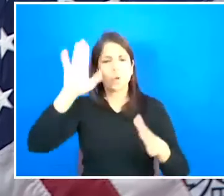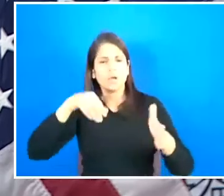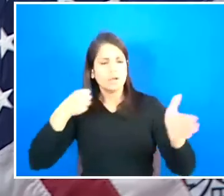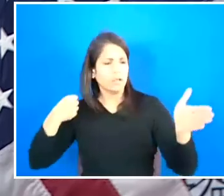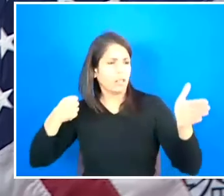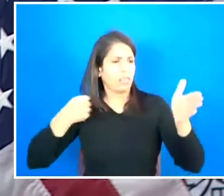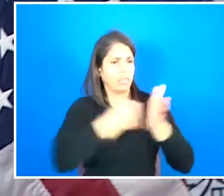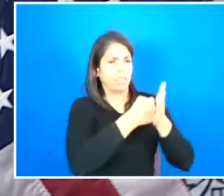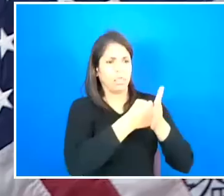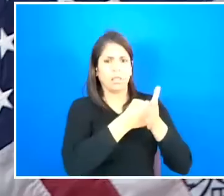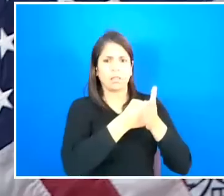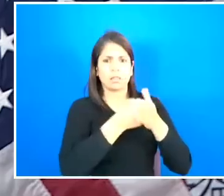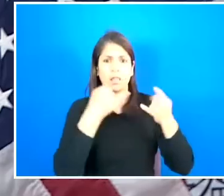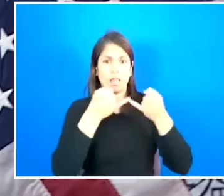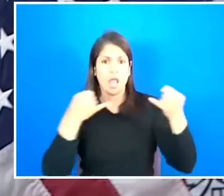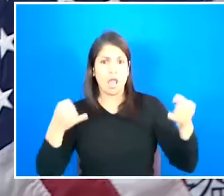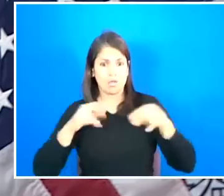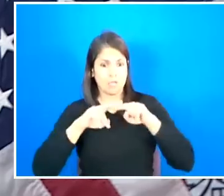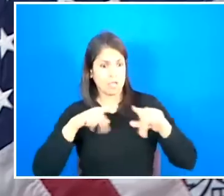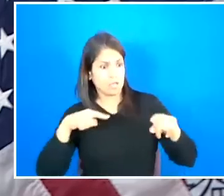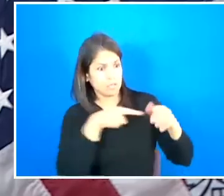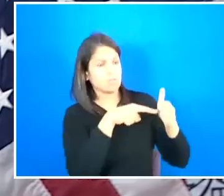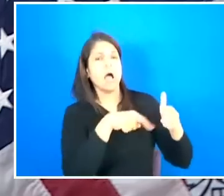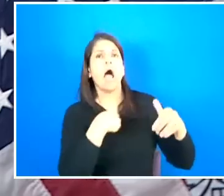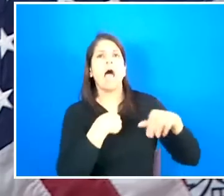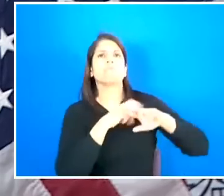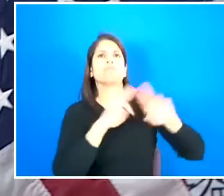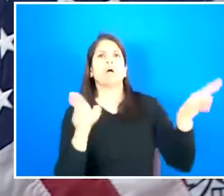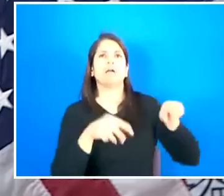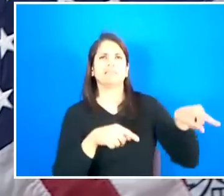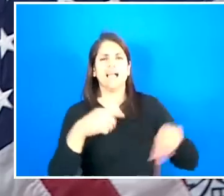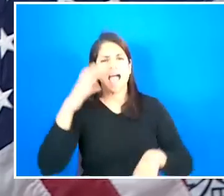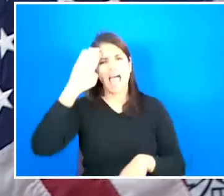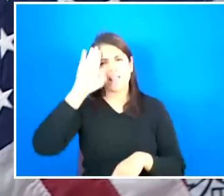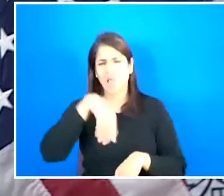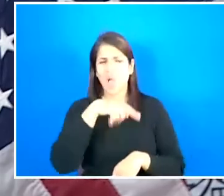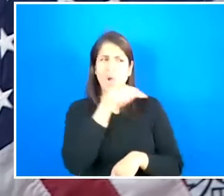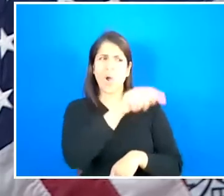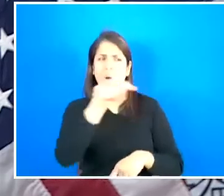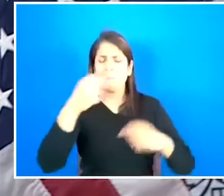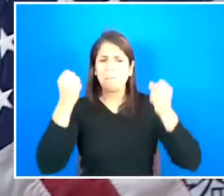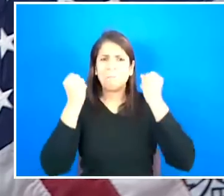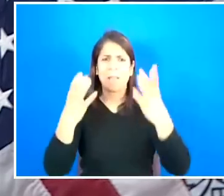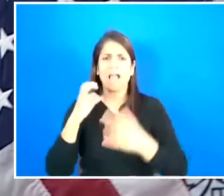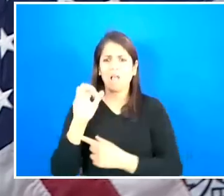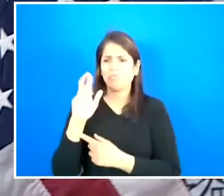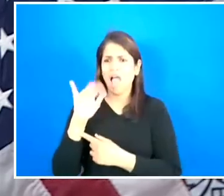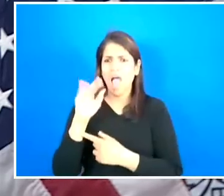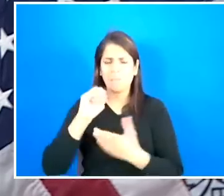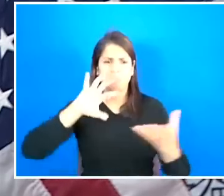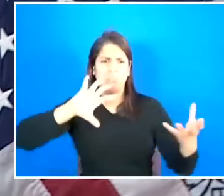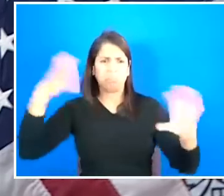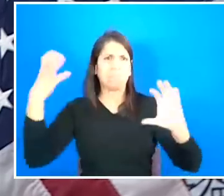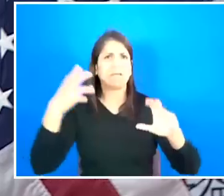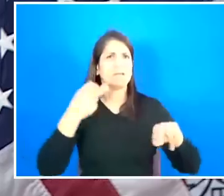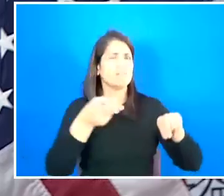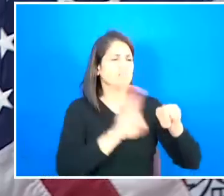HOMELESS PEOP LE IN THE SUBWAY GOING FROM ONE E NDOFT HELI NE BACK AGAIN, BACK AGAIN, ALL NIGHT